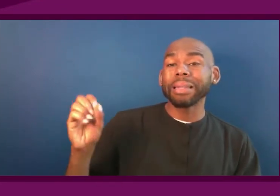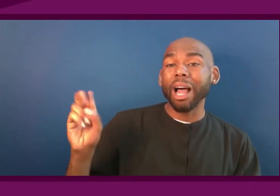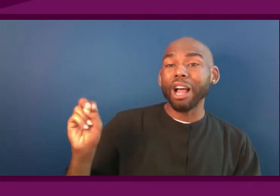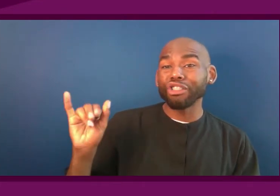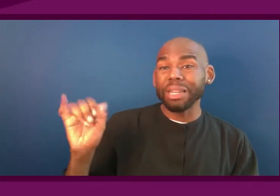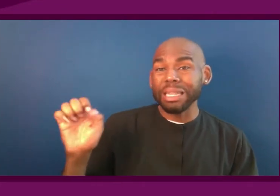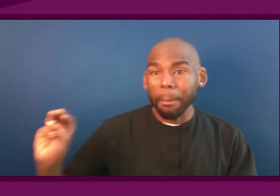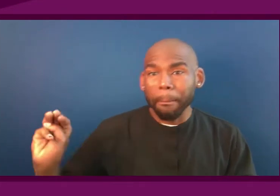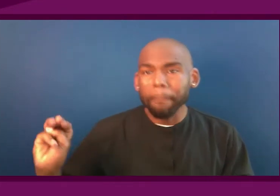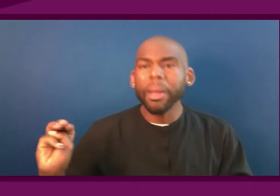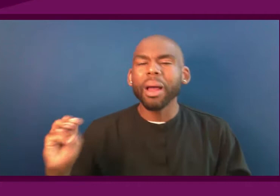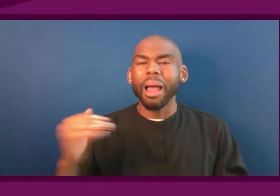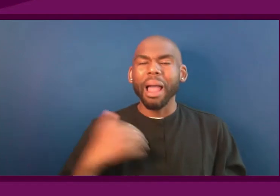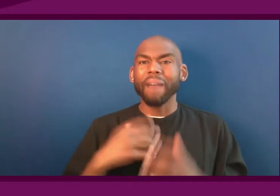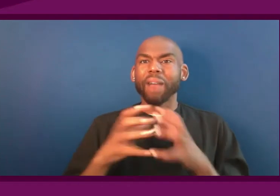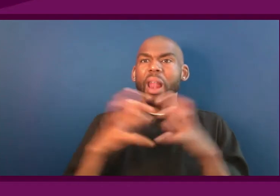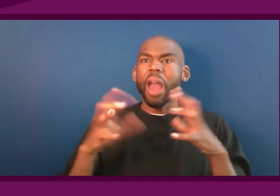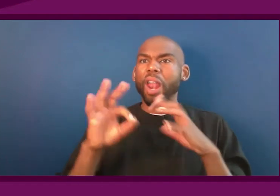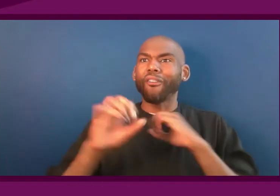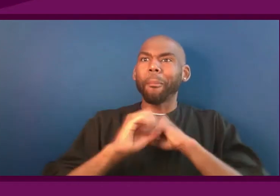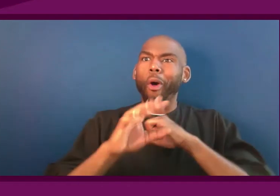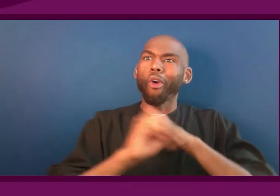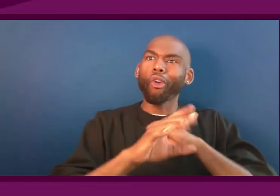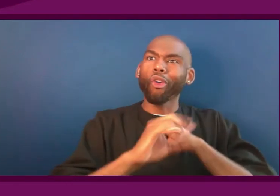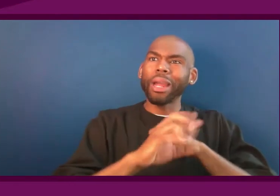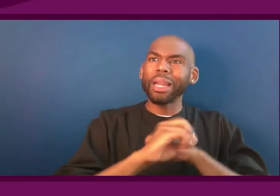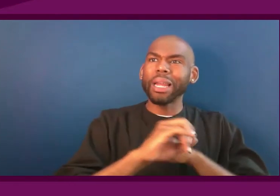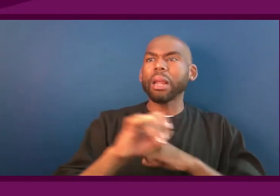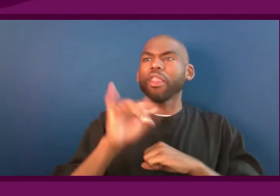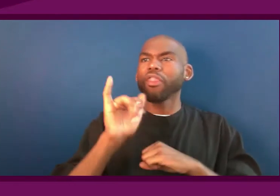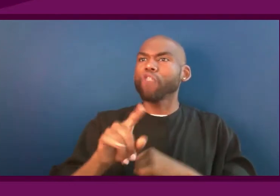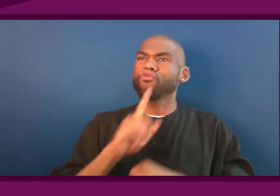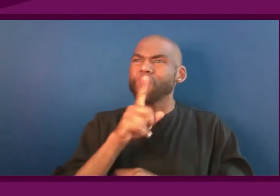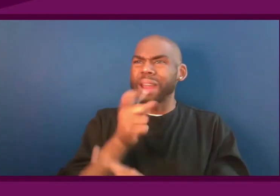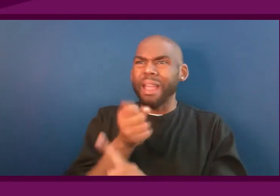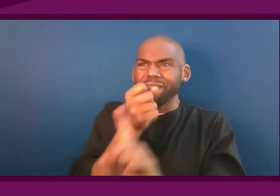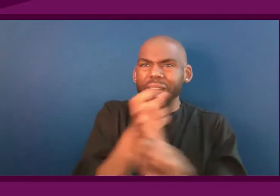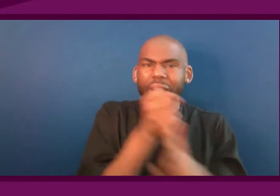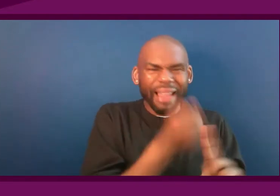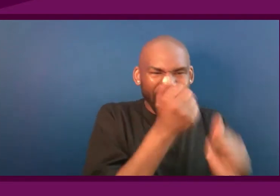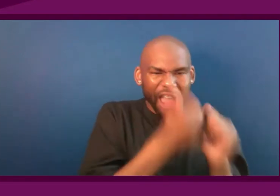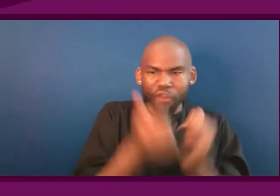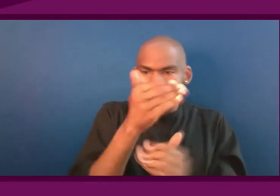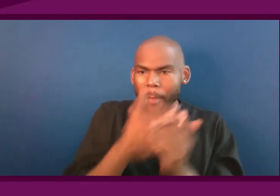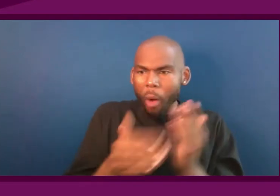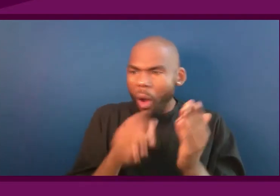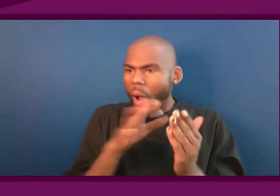Oh, well said. And it's amazing sometimes now that we are actually digging into it,